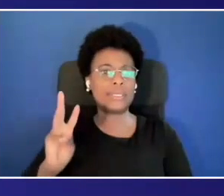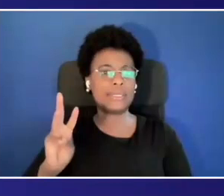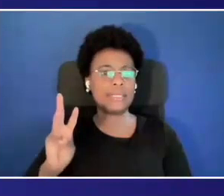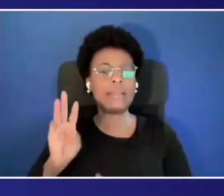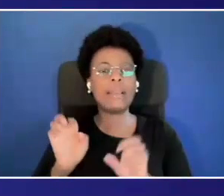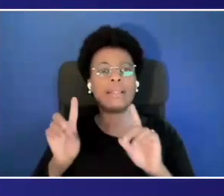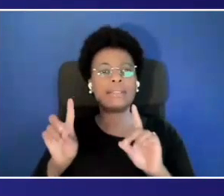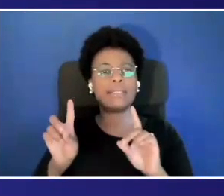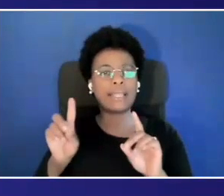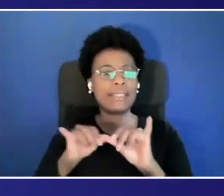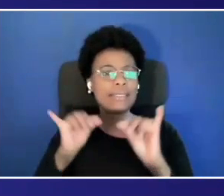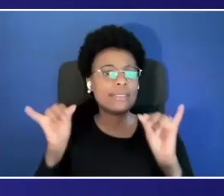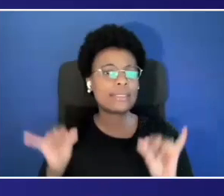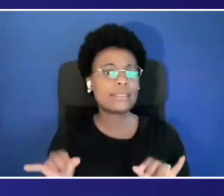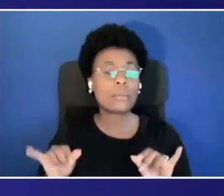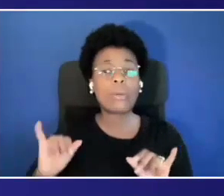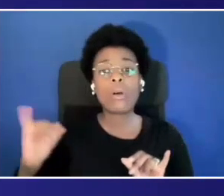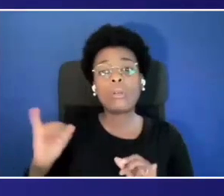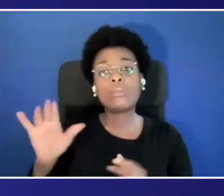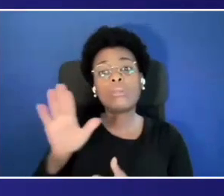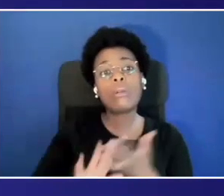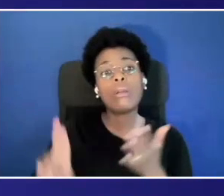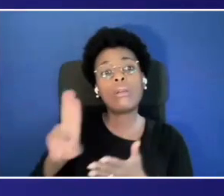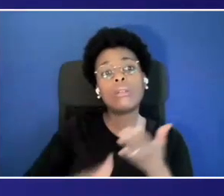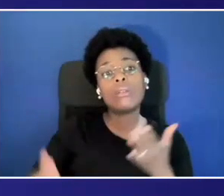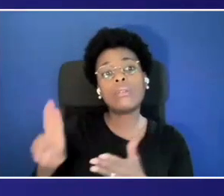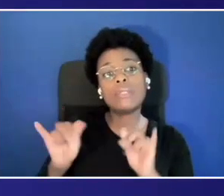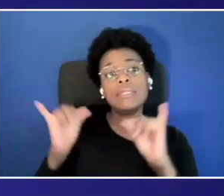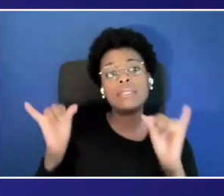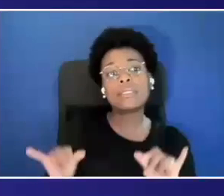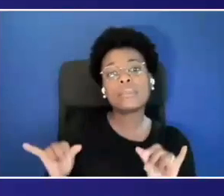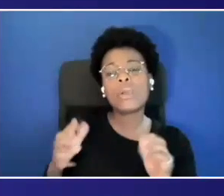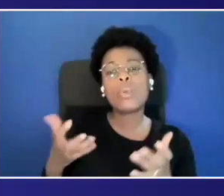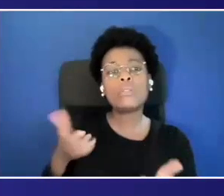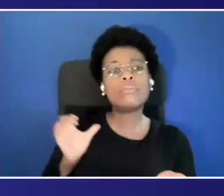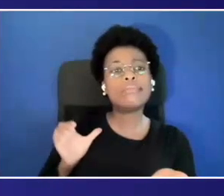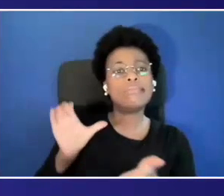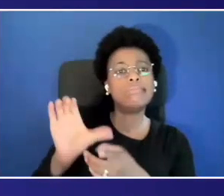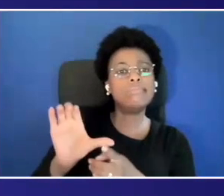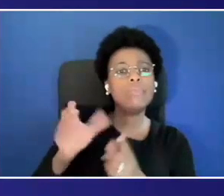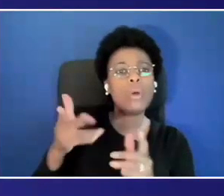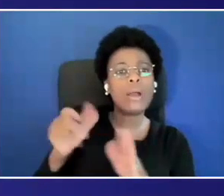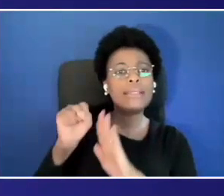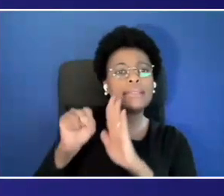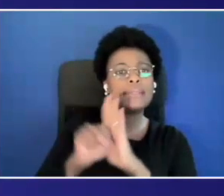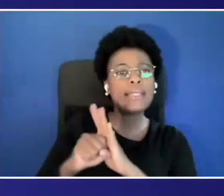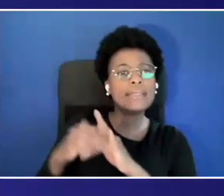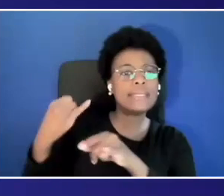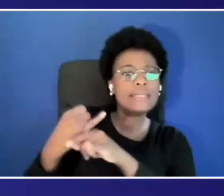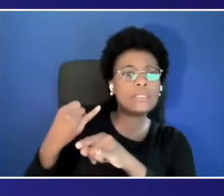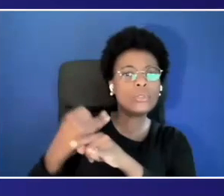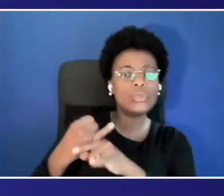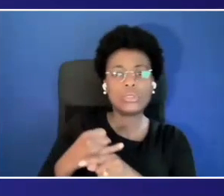And post secondary education, the department aims to empower states and institutions to reduce barriers to entry and completion.